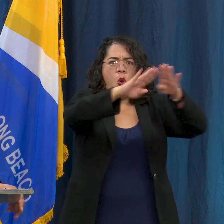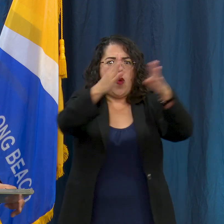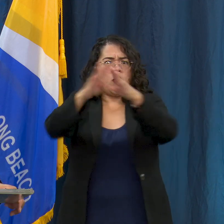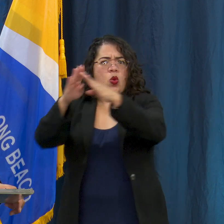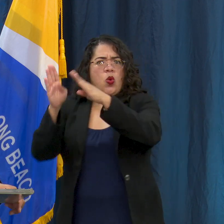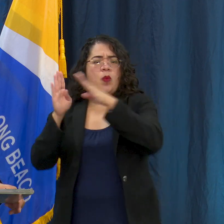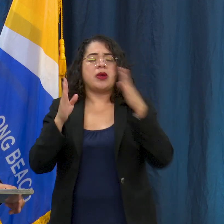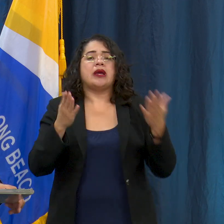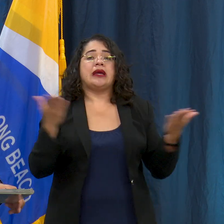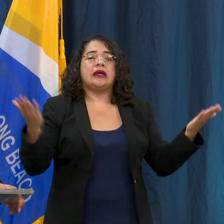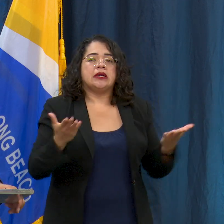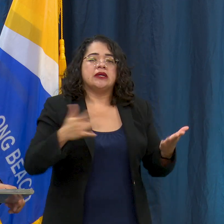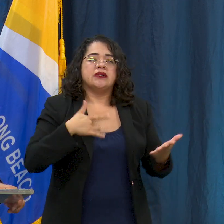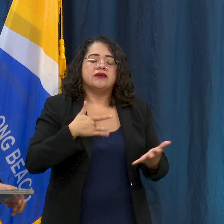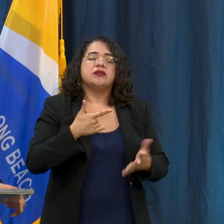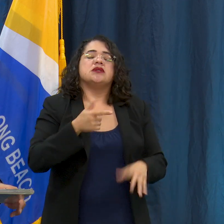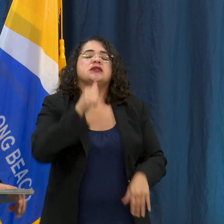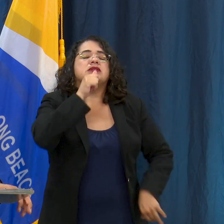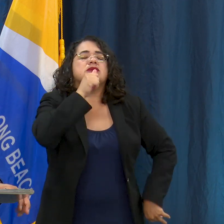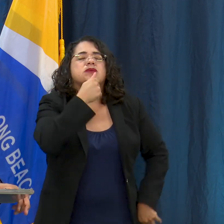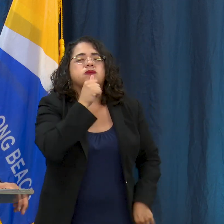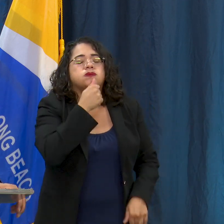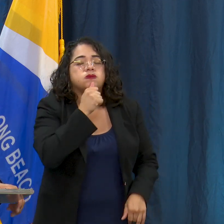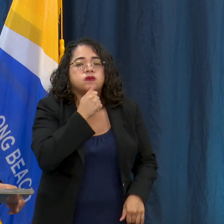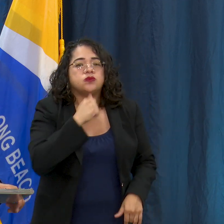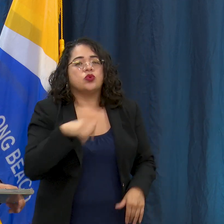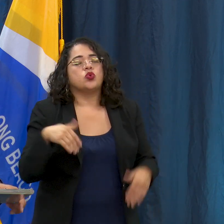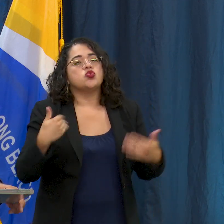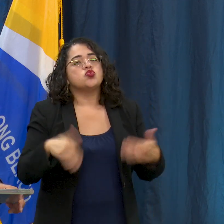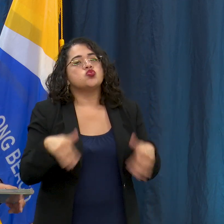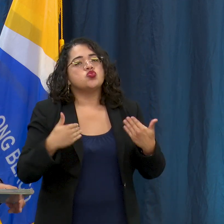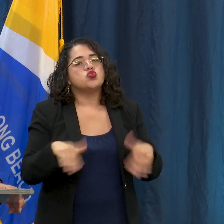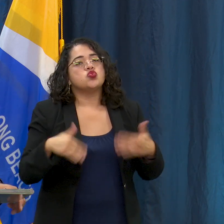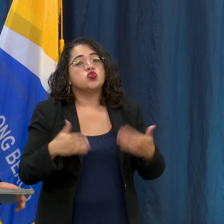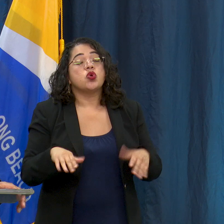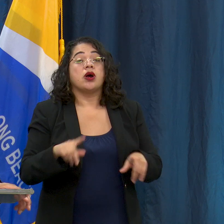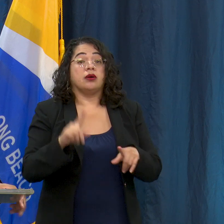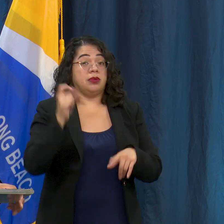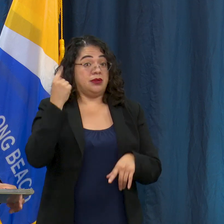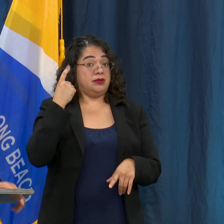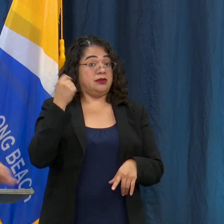businesses, I will also say it's been the safe and the right thing to do for our